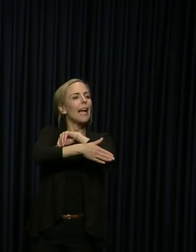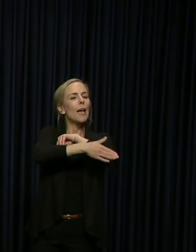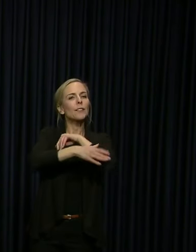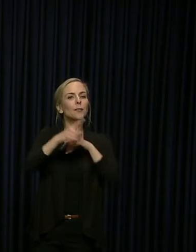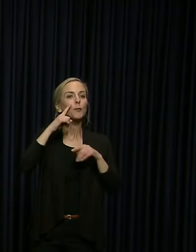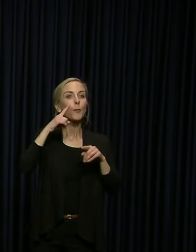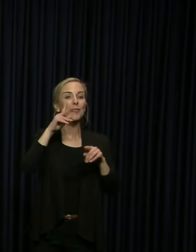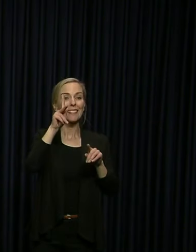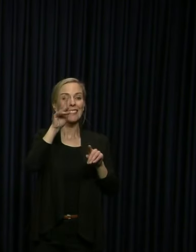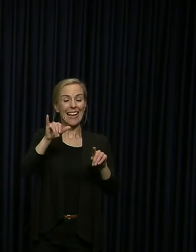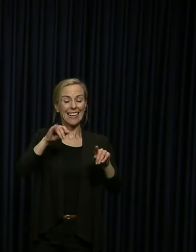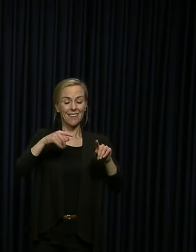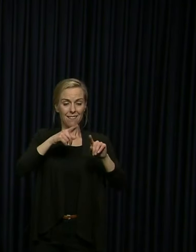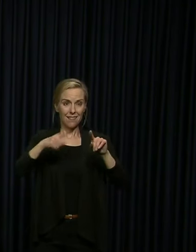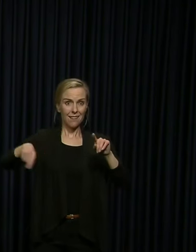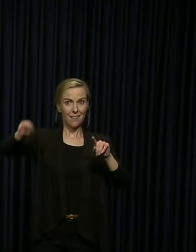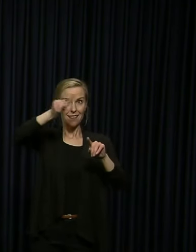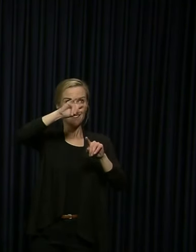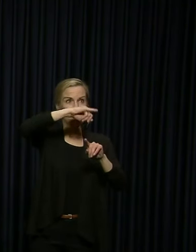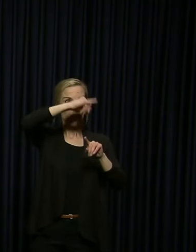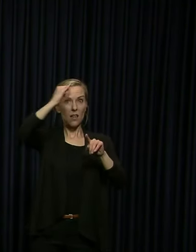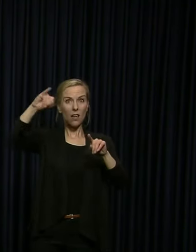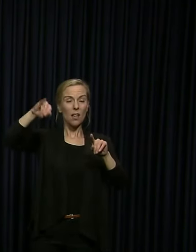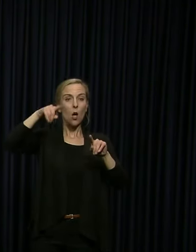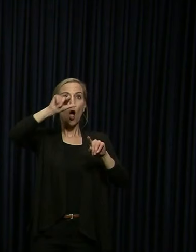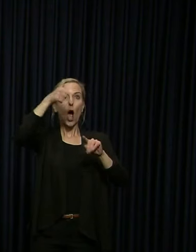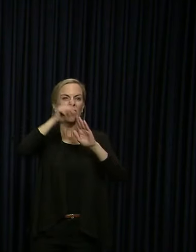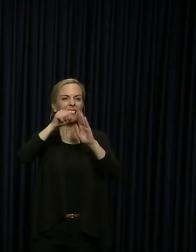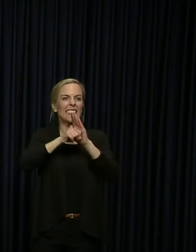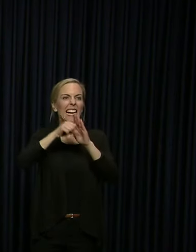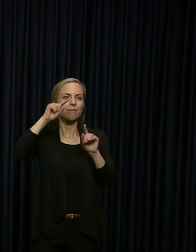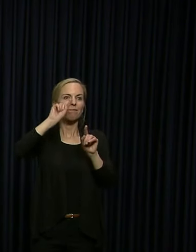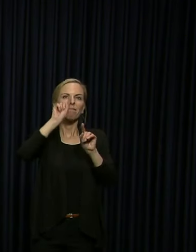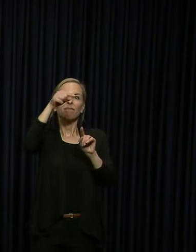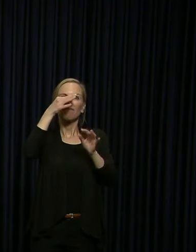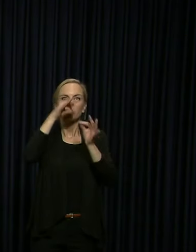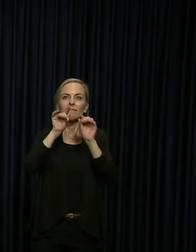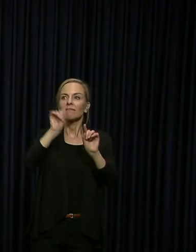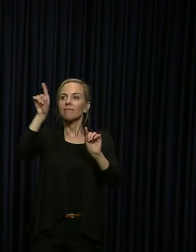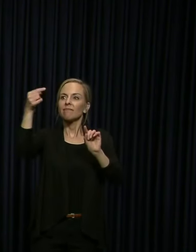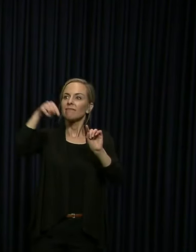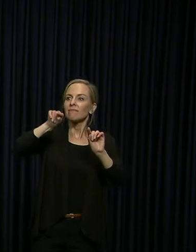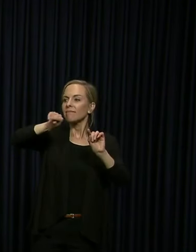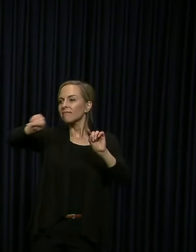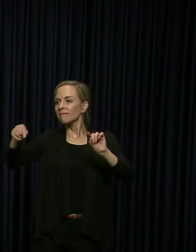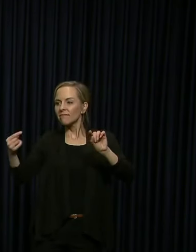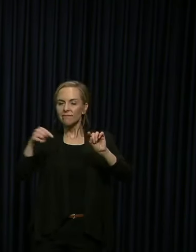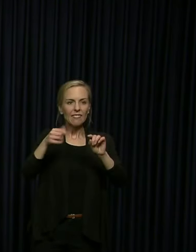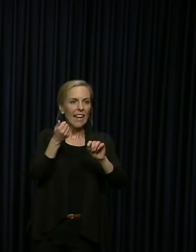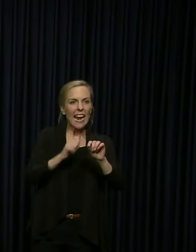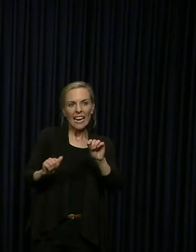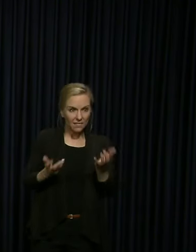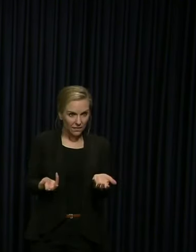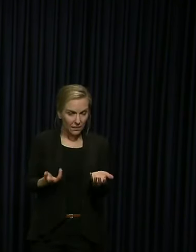ABOUT TRAVEL BETWEEN STATES, I WANT PEOPLE TO HEAR, DON'T TRAVEL WITHIN OUR STATE, EITHER.